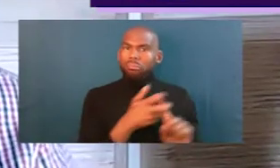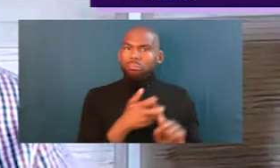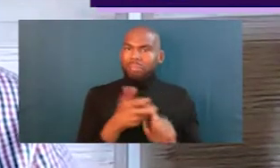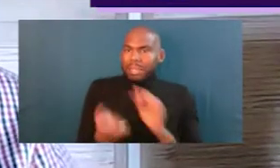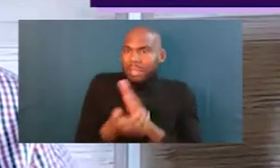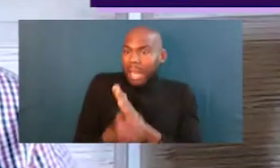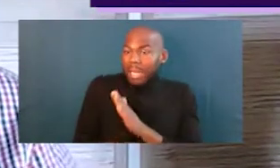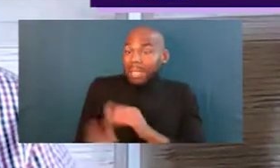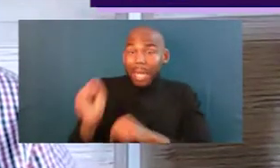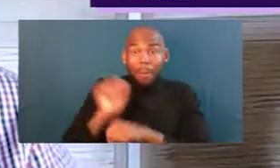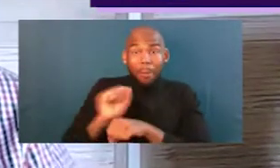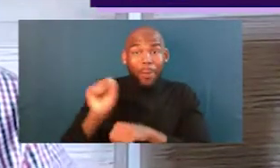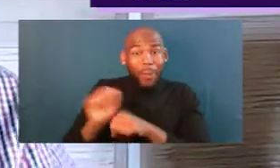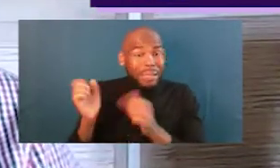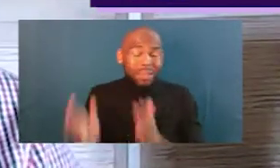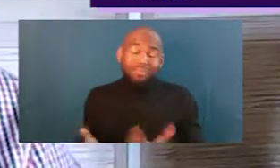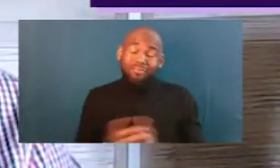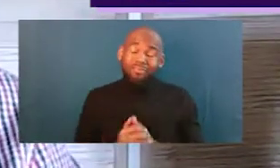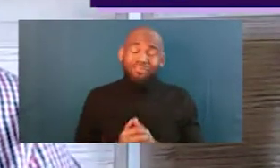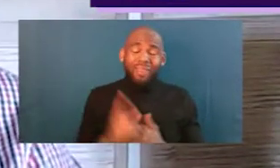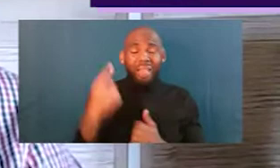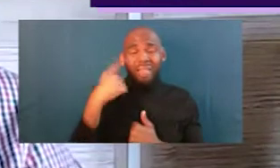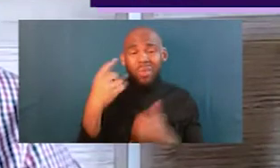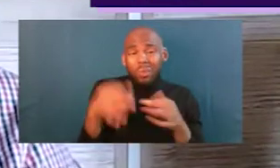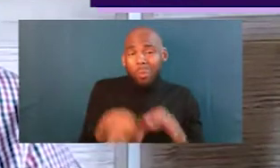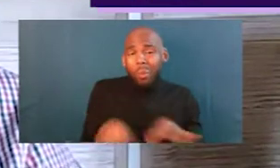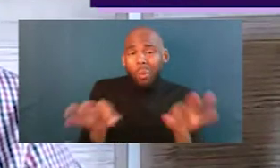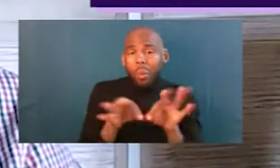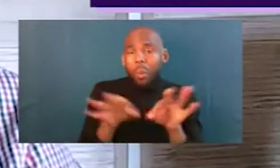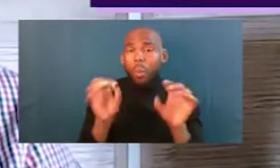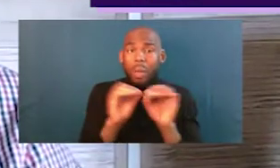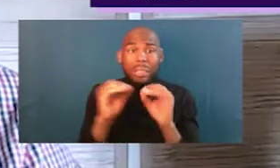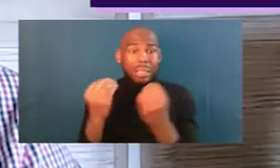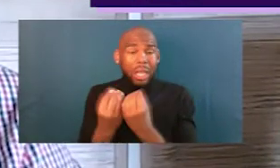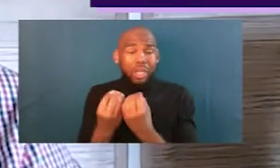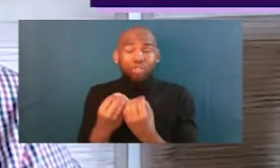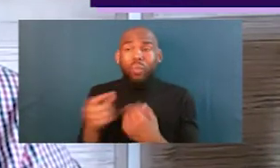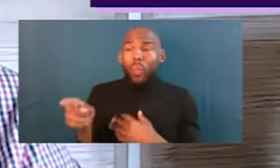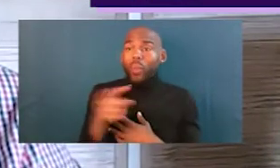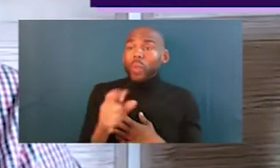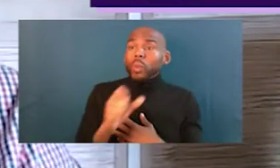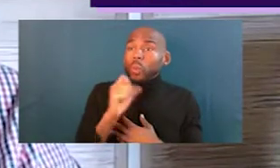attracting talented employees. I think it's really important that organizations don't